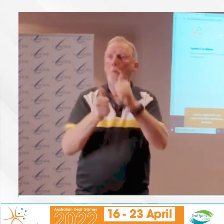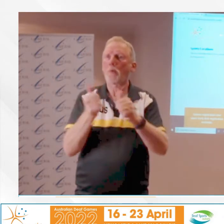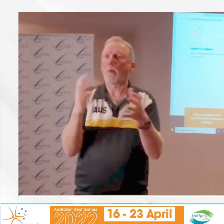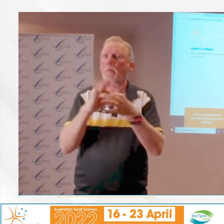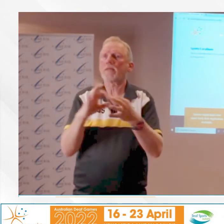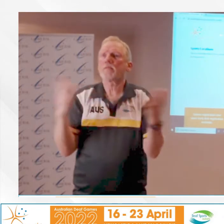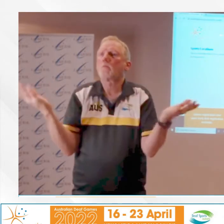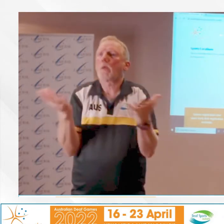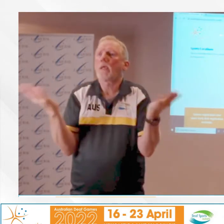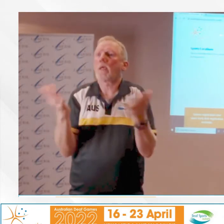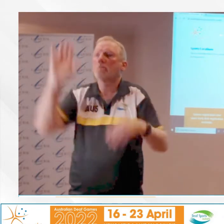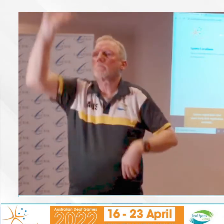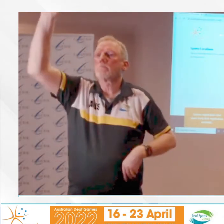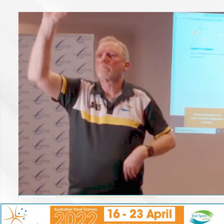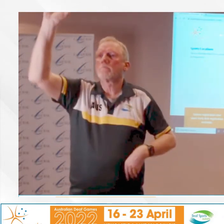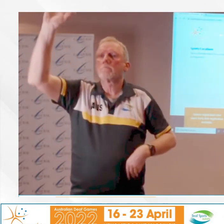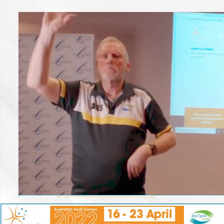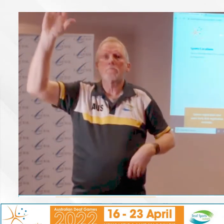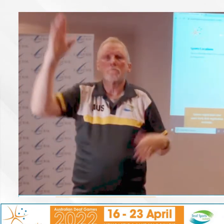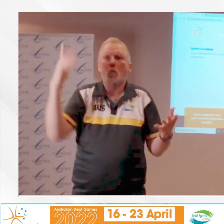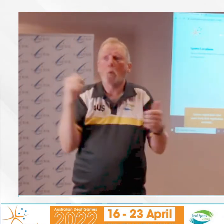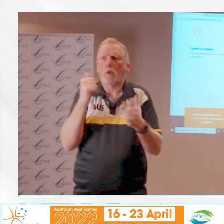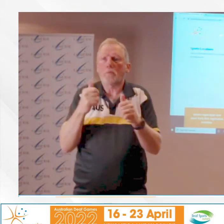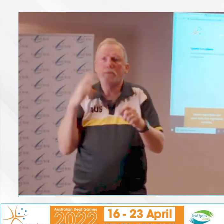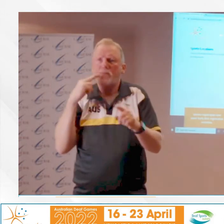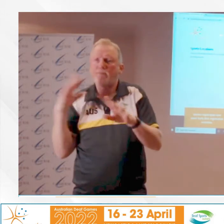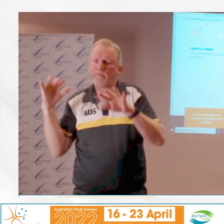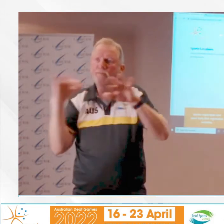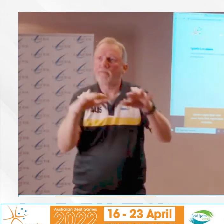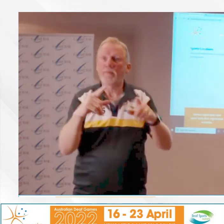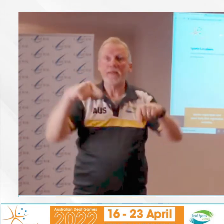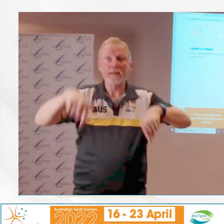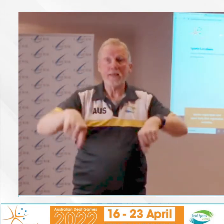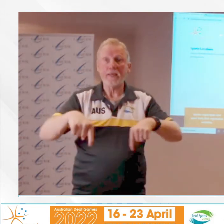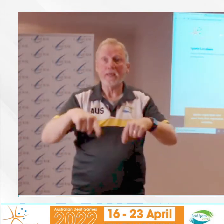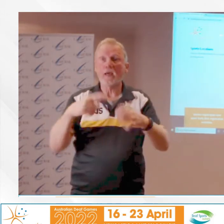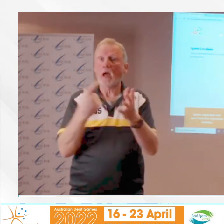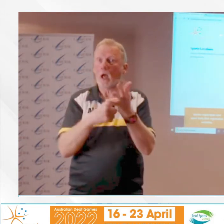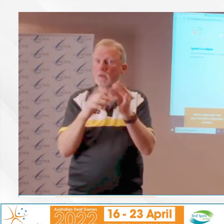uh newcastle lake macquarie where's the go-to place where's the place that everyone should